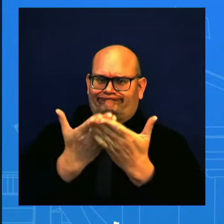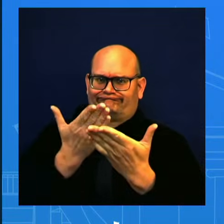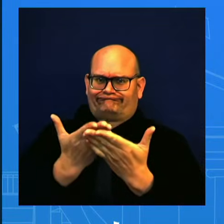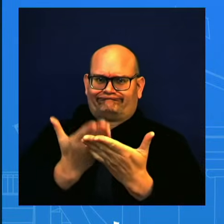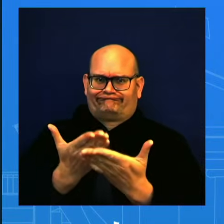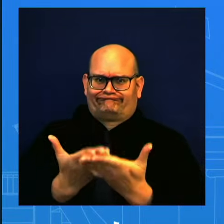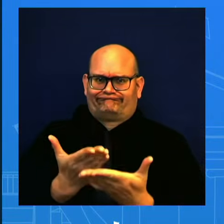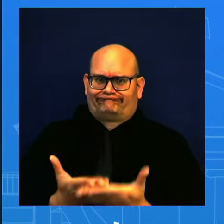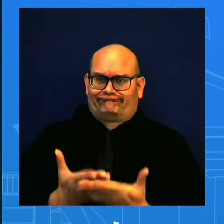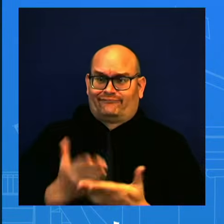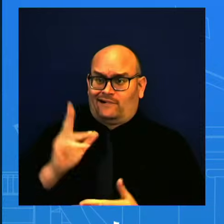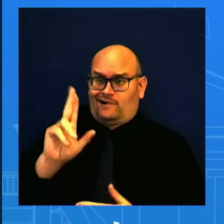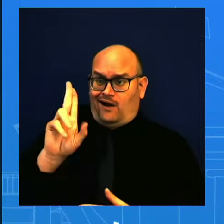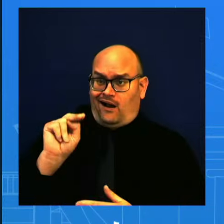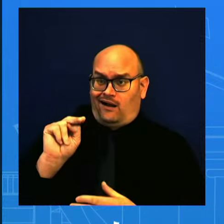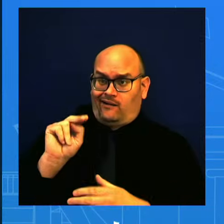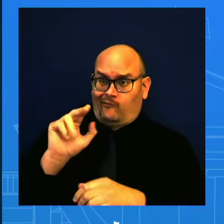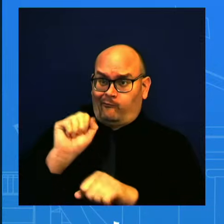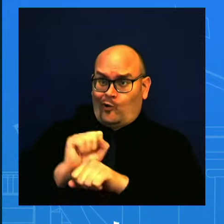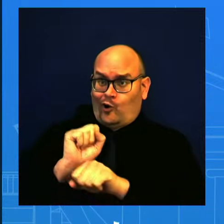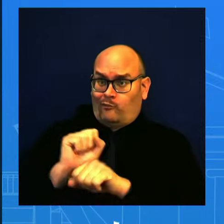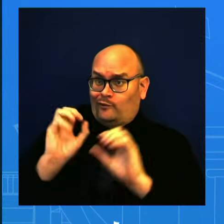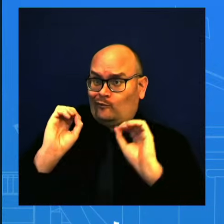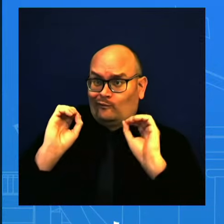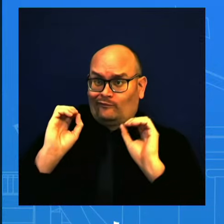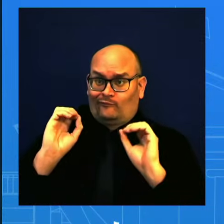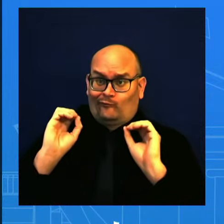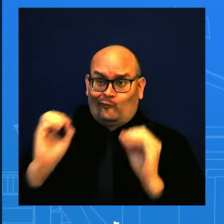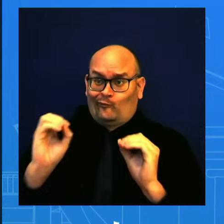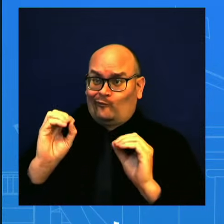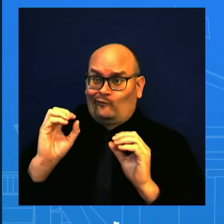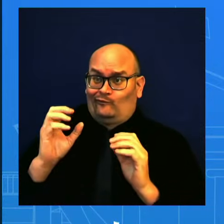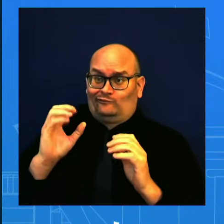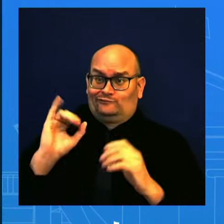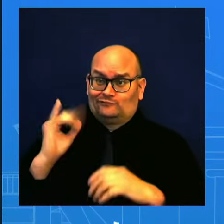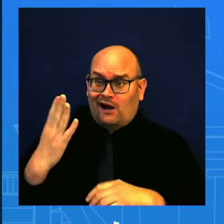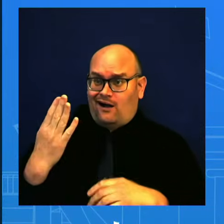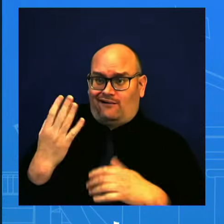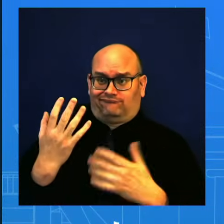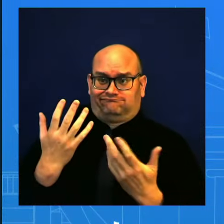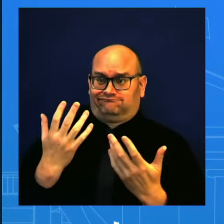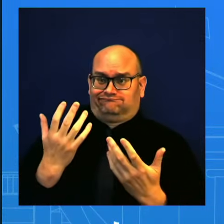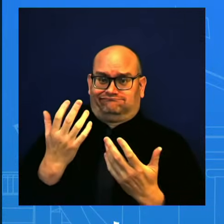he has known Governor Walz for two decades and worked with him when they both served in Congress